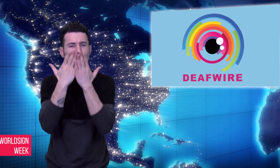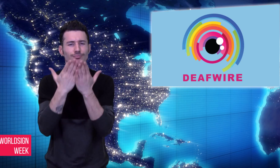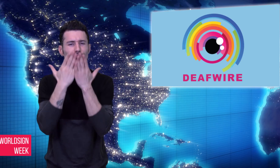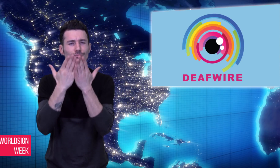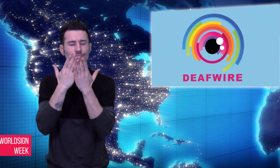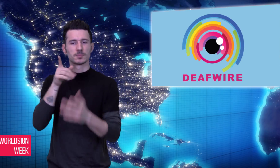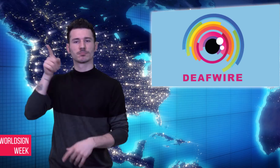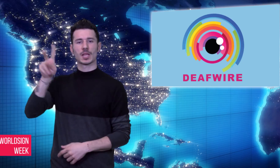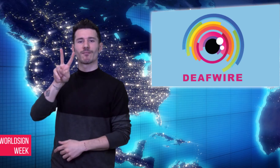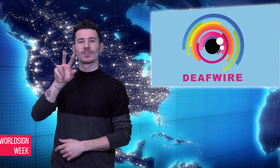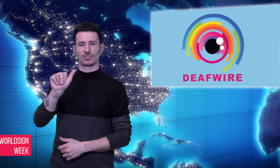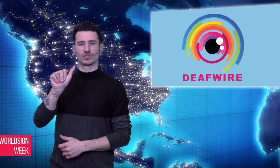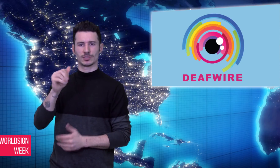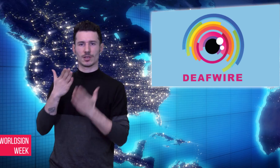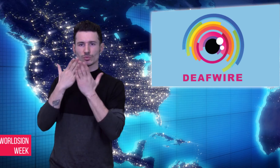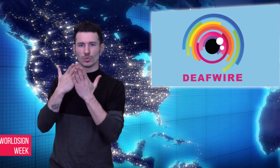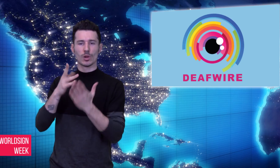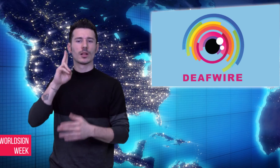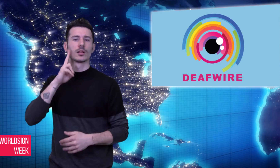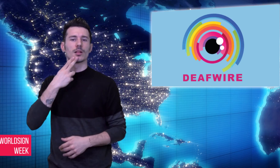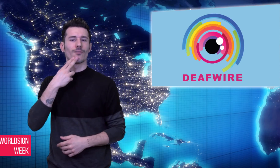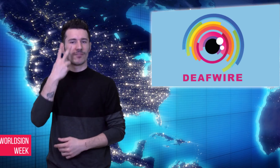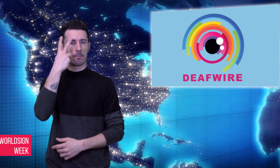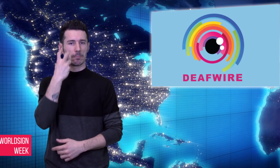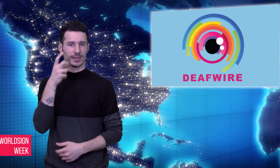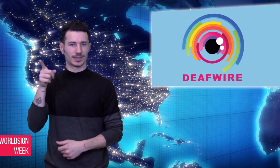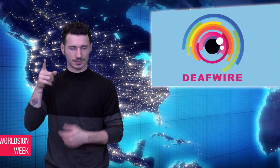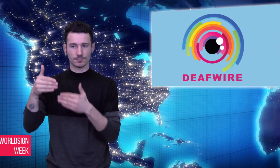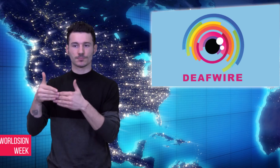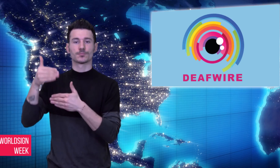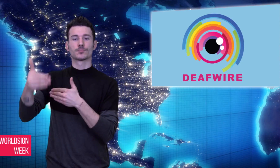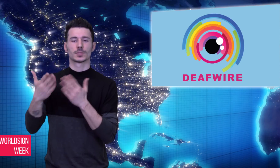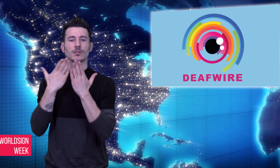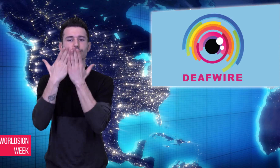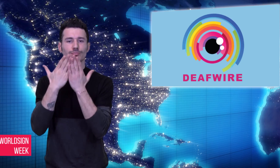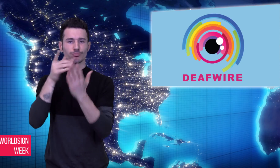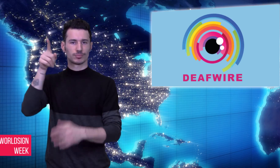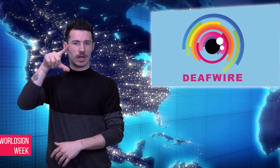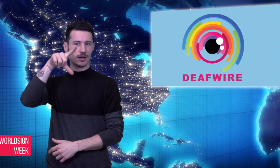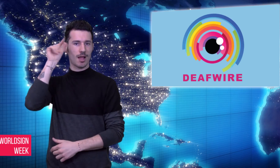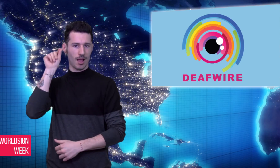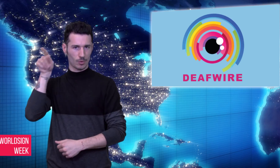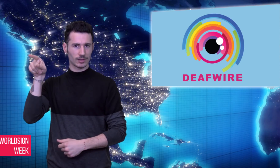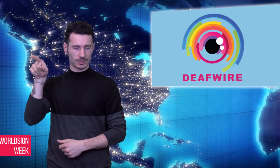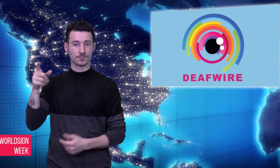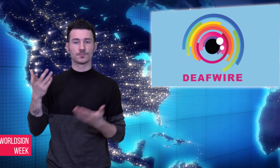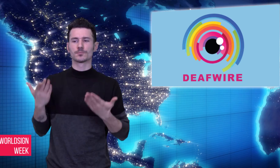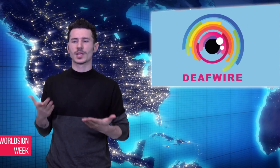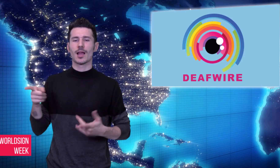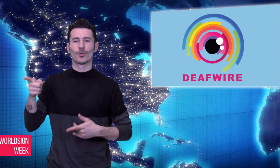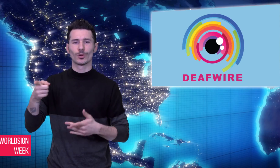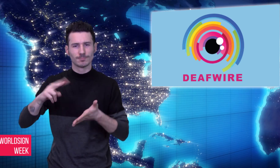Gallaudet University. She plans to study